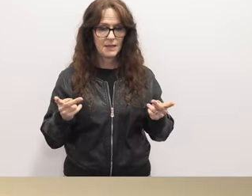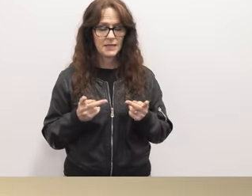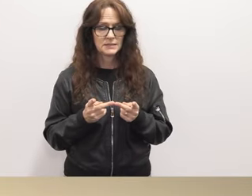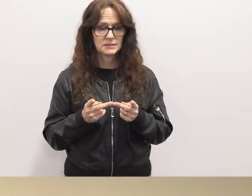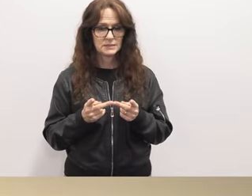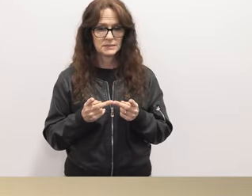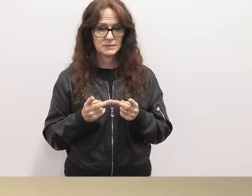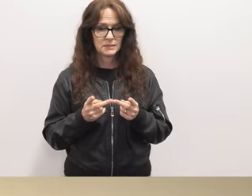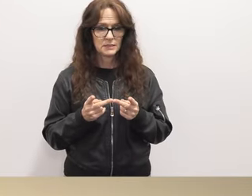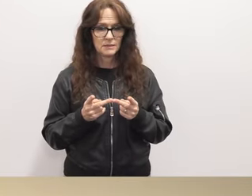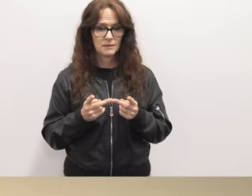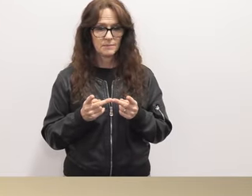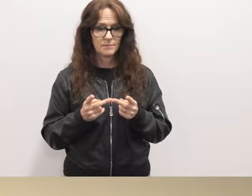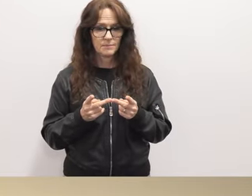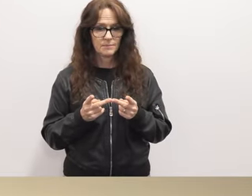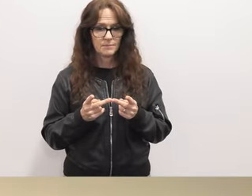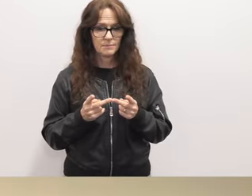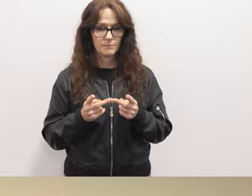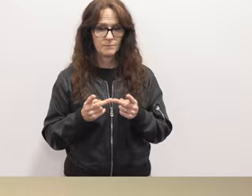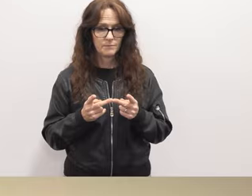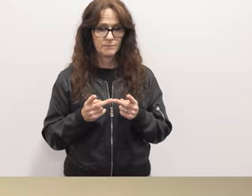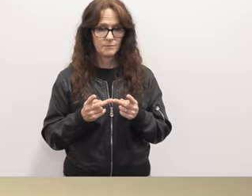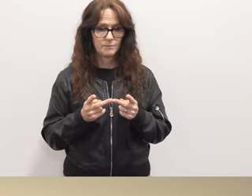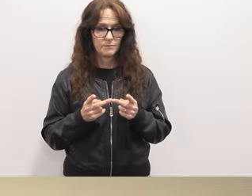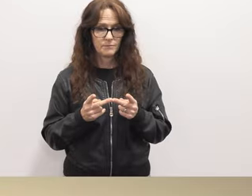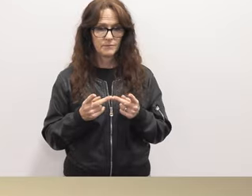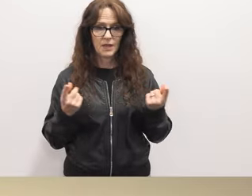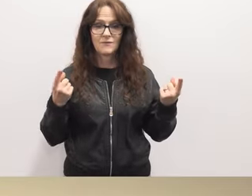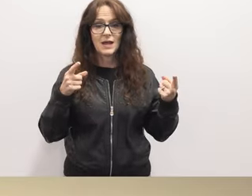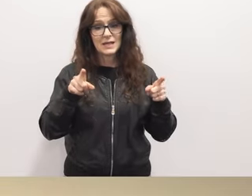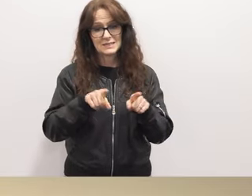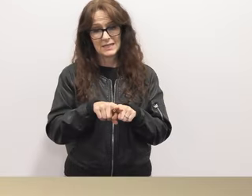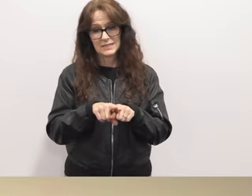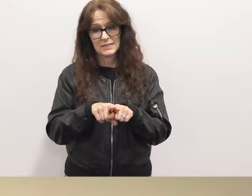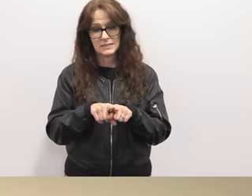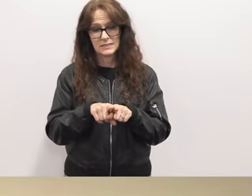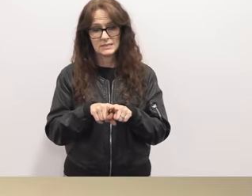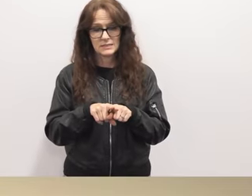of how do we get a place of consensus before proceeding.